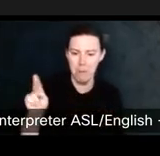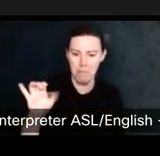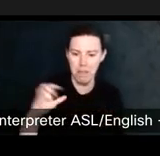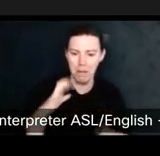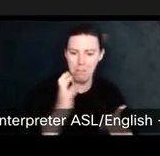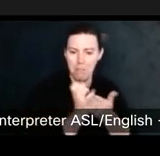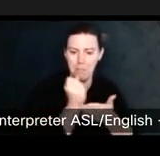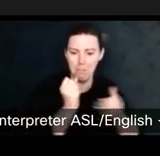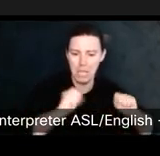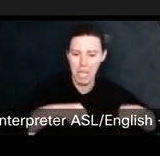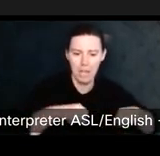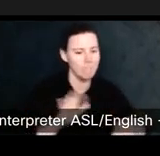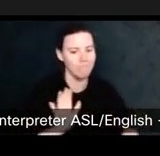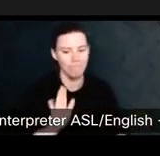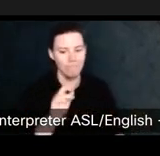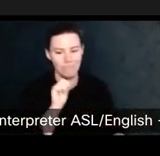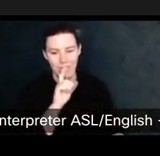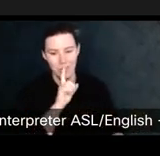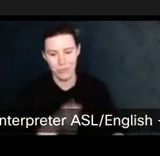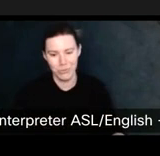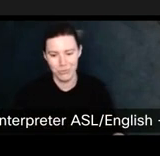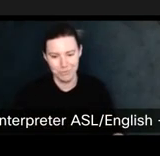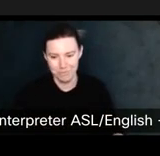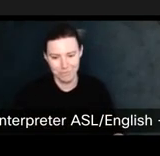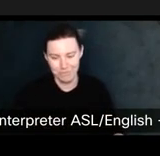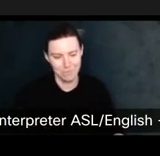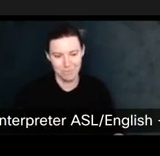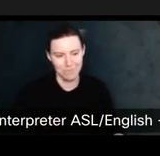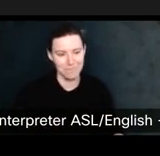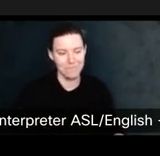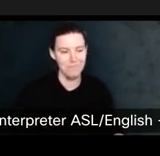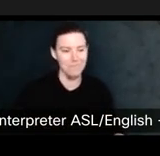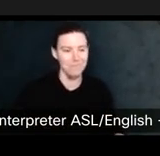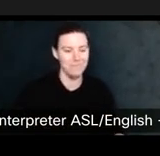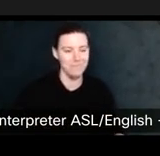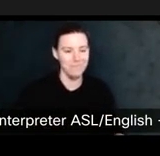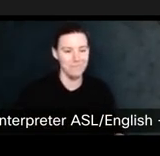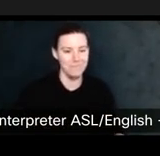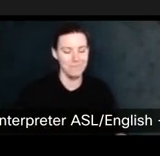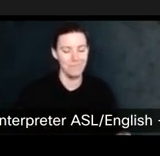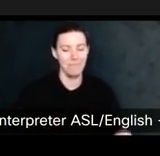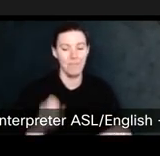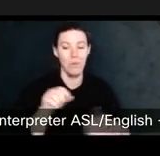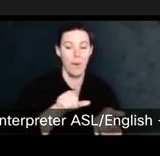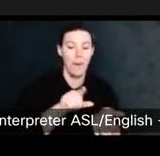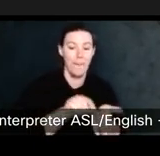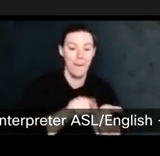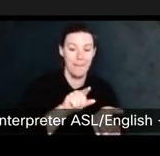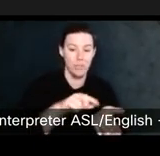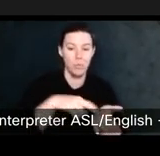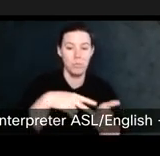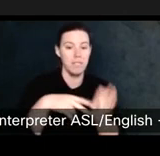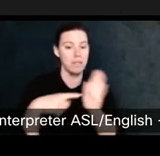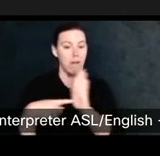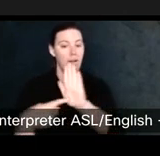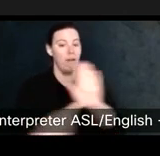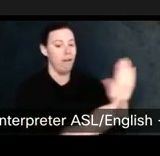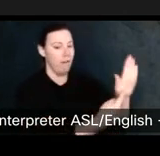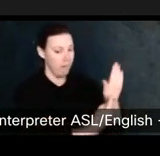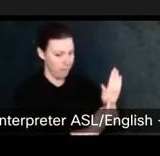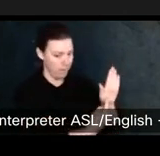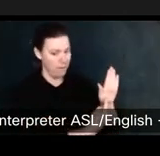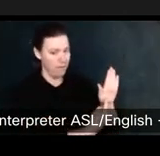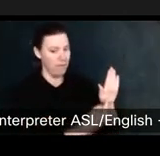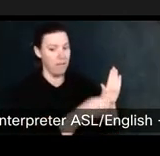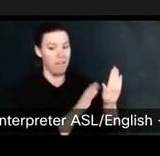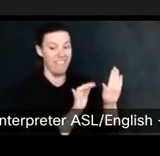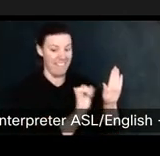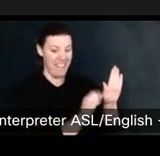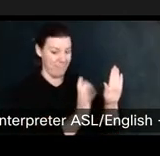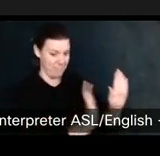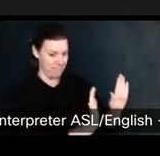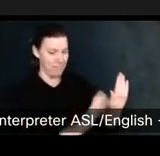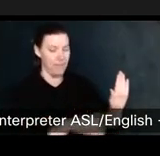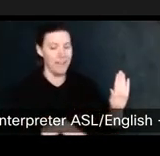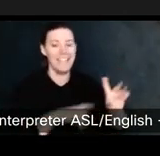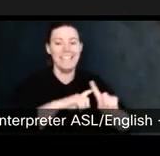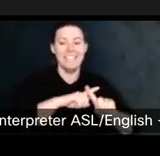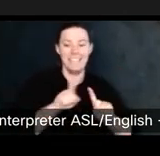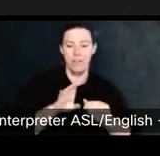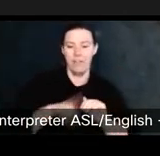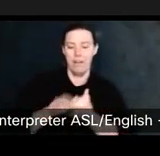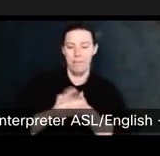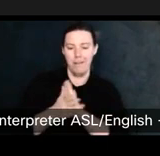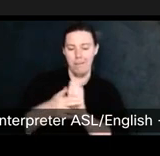Next slide please so publishing as in making it public is not the same as a work going into the public domain. It really depends on that expiration date that I was telling you about.